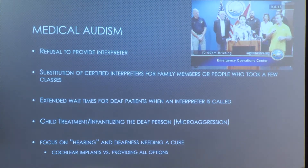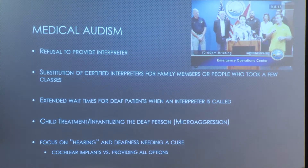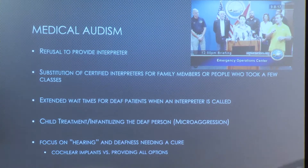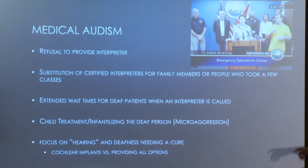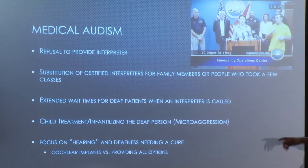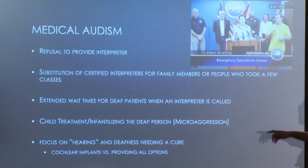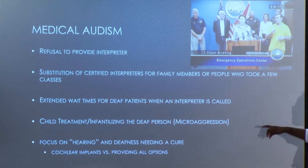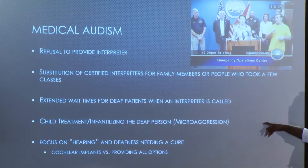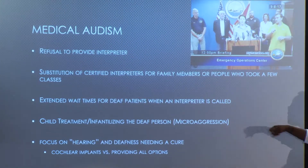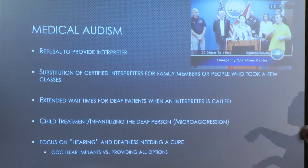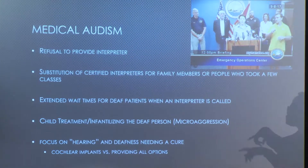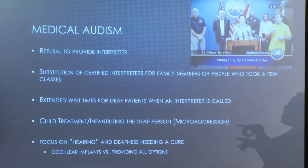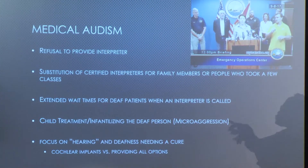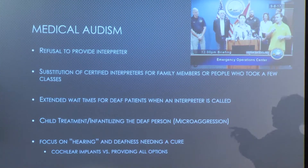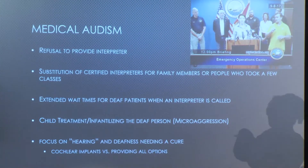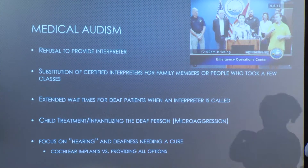to very important emergency information.